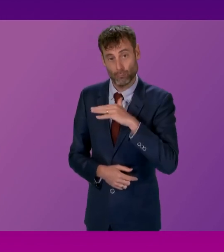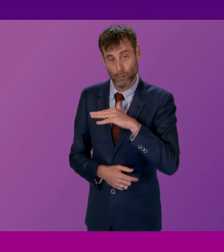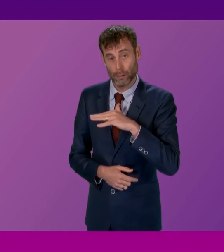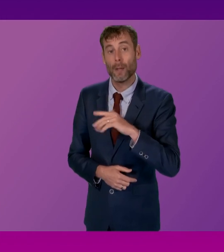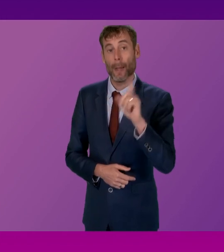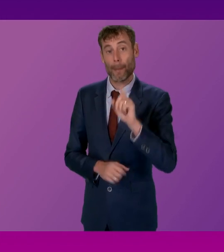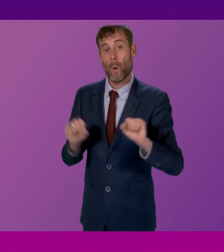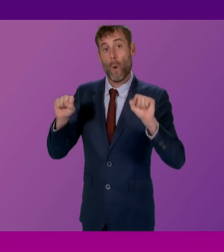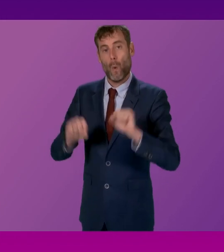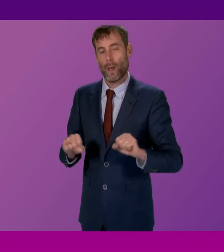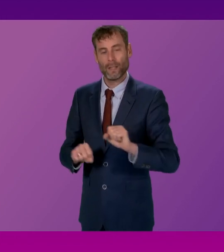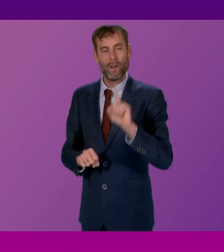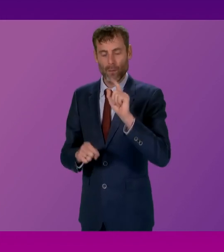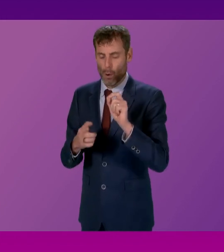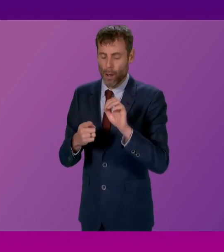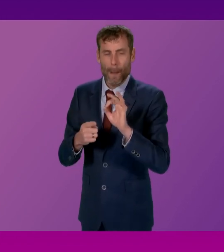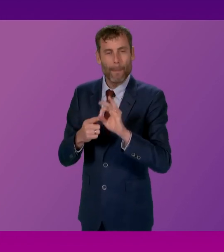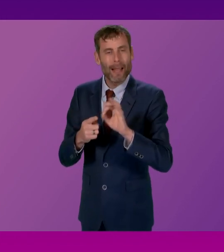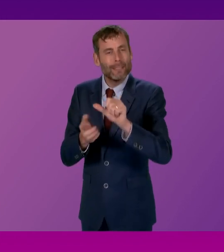in the plastic surgery specialty in Scotland.